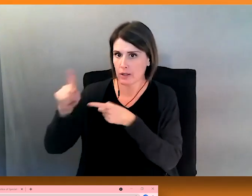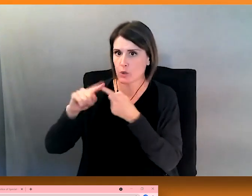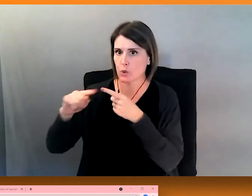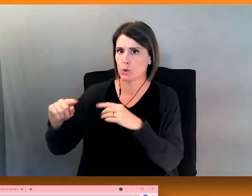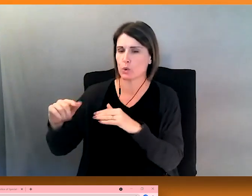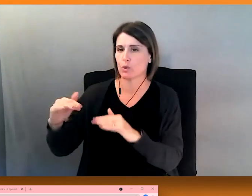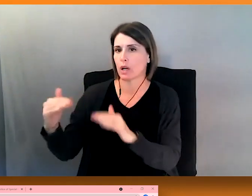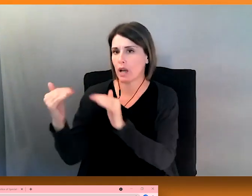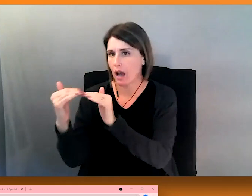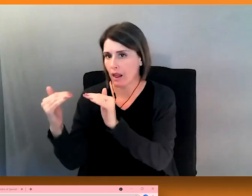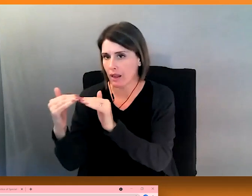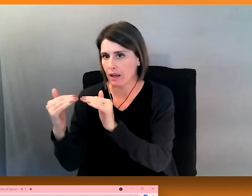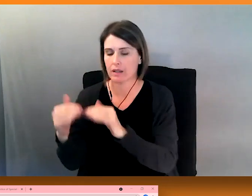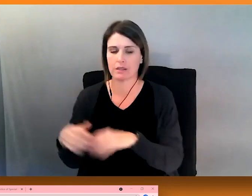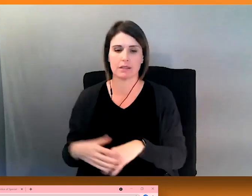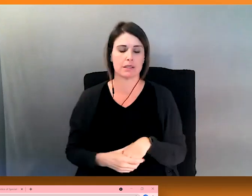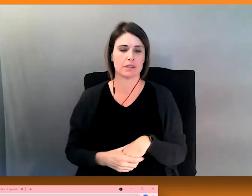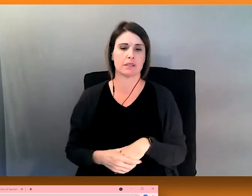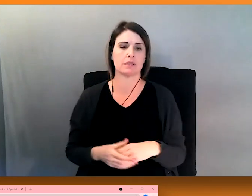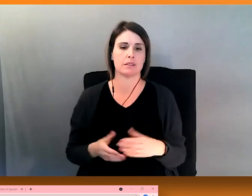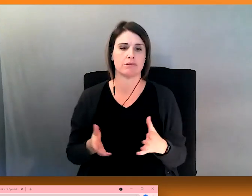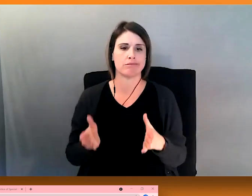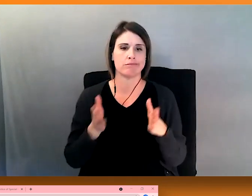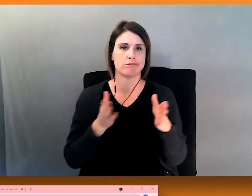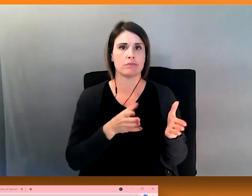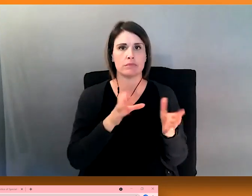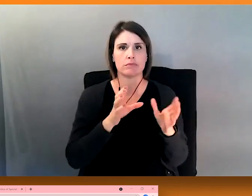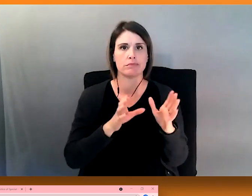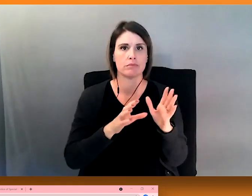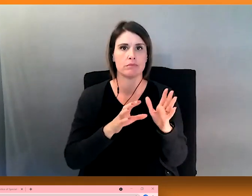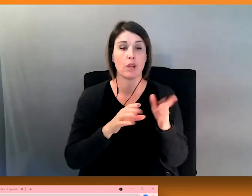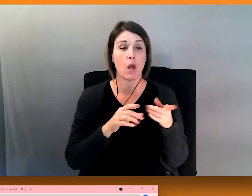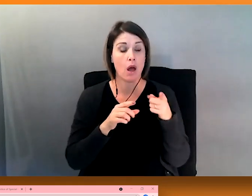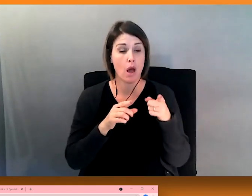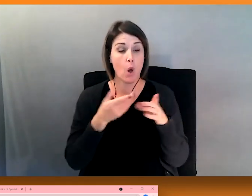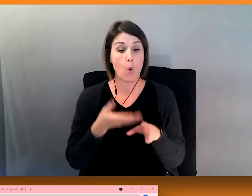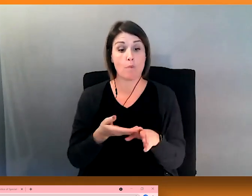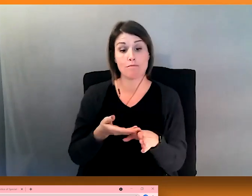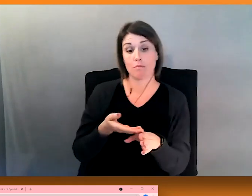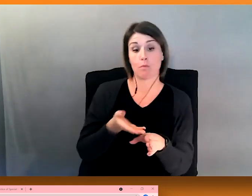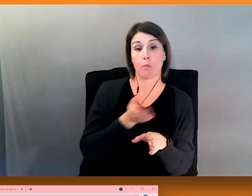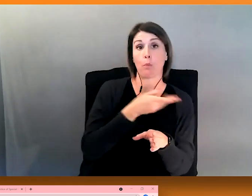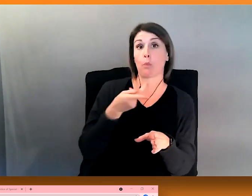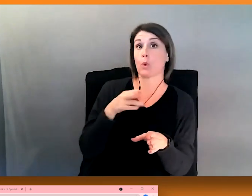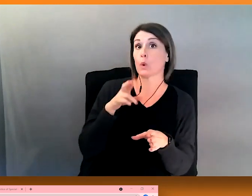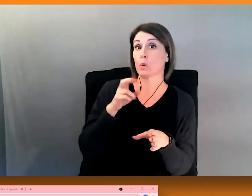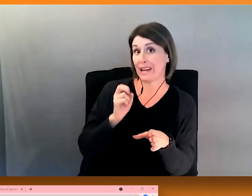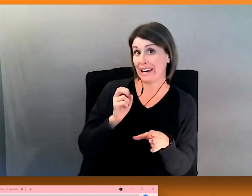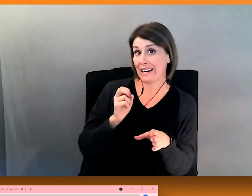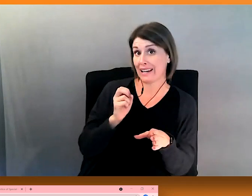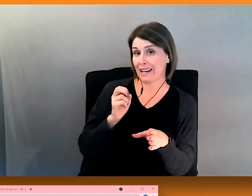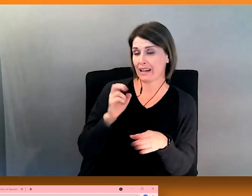There's sections where you can check out pre-solicitations.